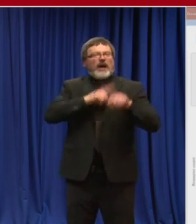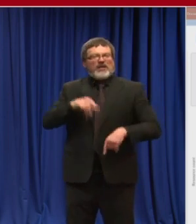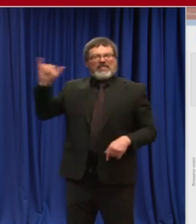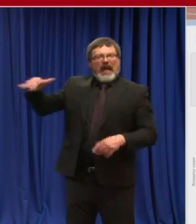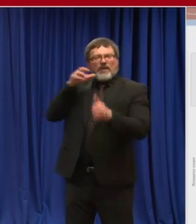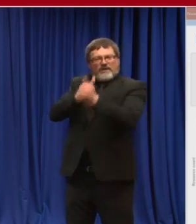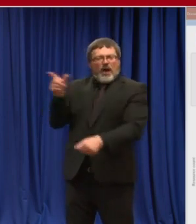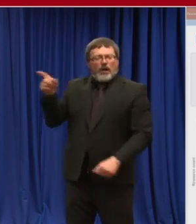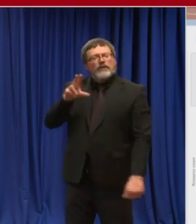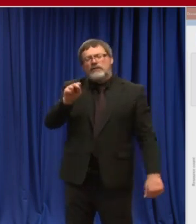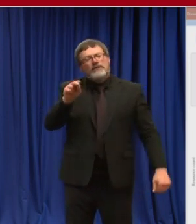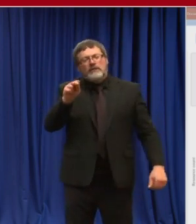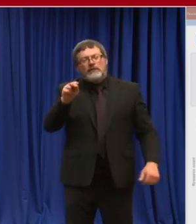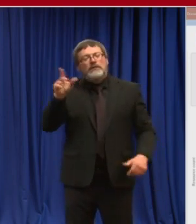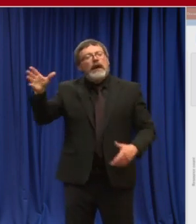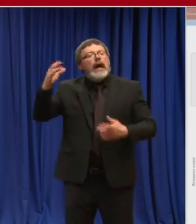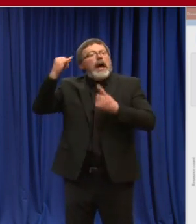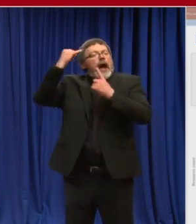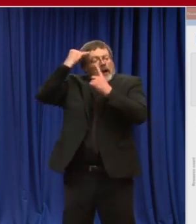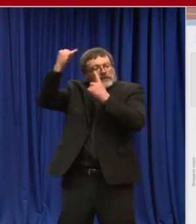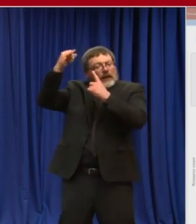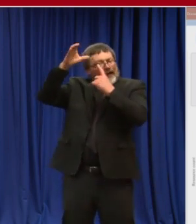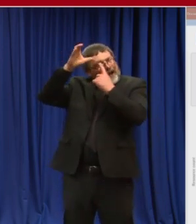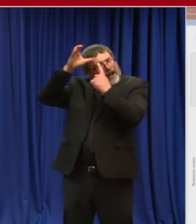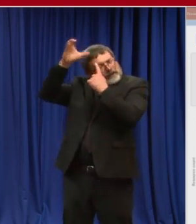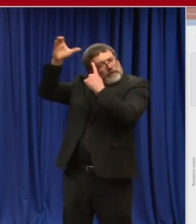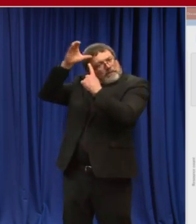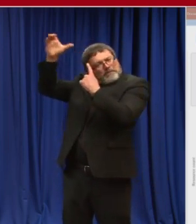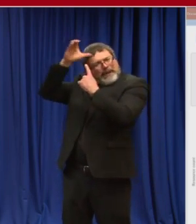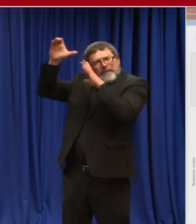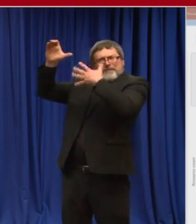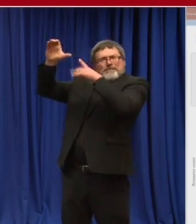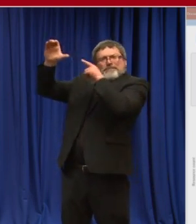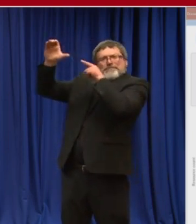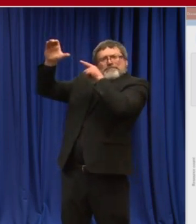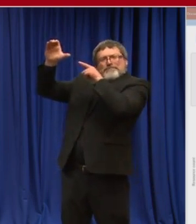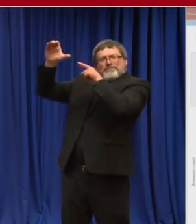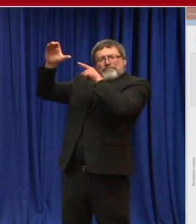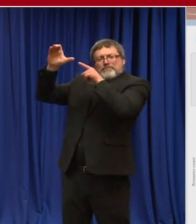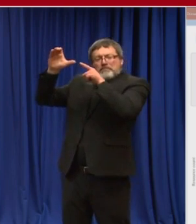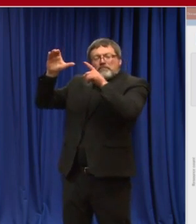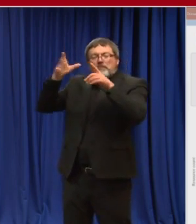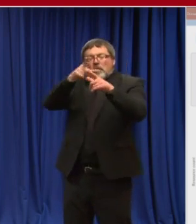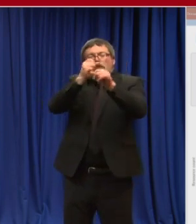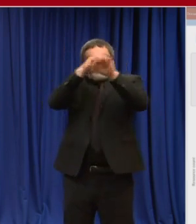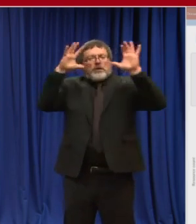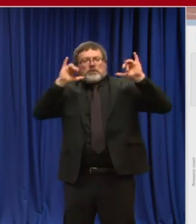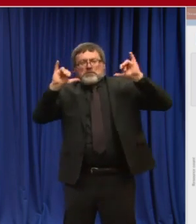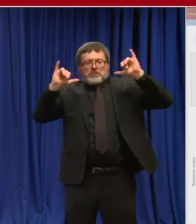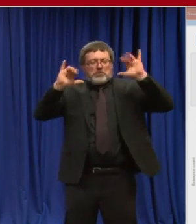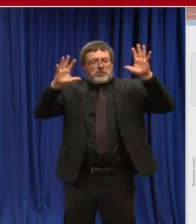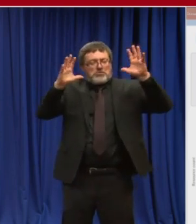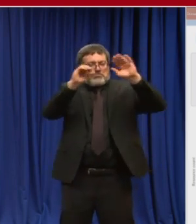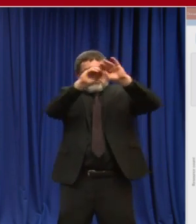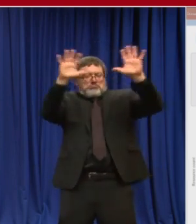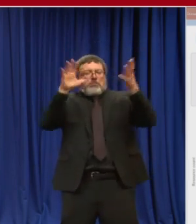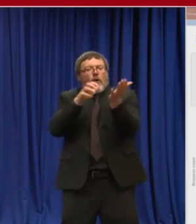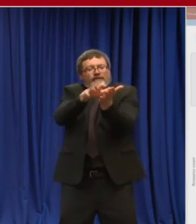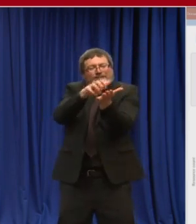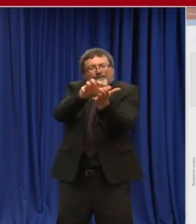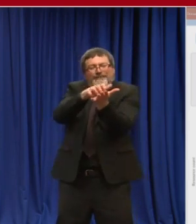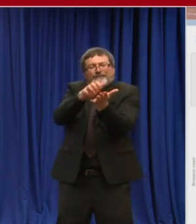THESE MODELS ARE CONSTANTLY CHANGING AND CONSTANTLY BEING UPDATED BUT BASED ON THE MODELS THAT I HAVE REVIEWED AND OUR NEW HAMPSHIRE DATA.